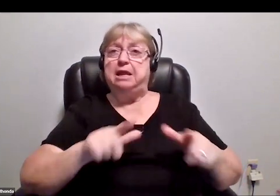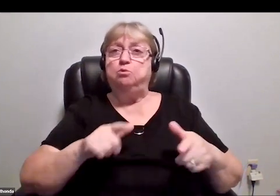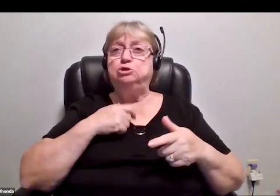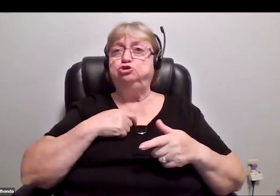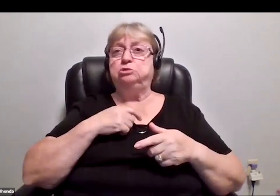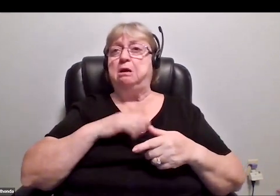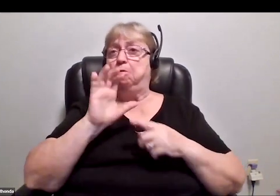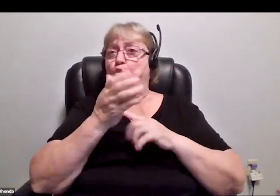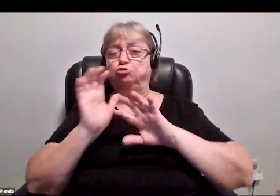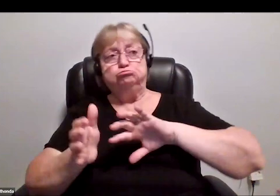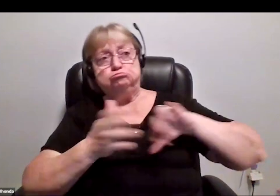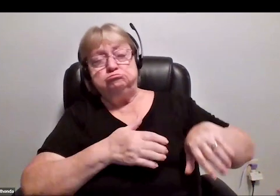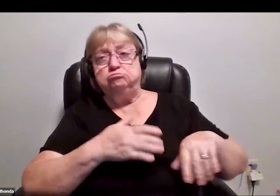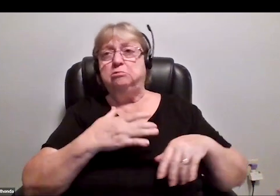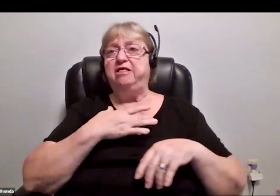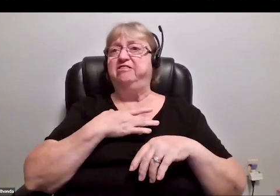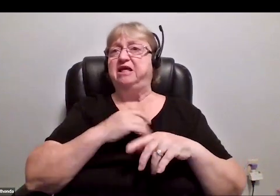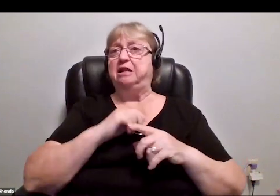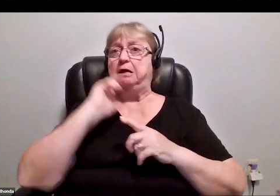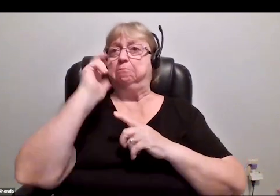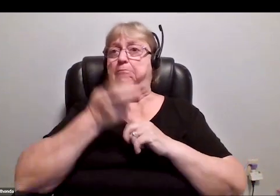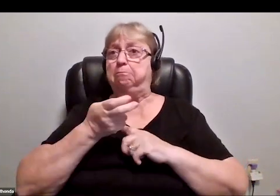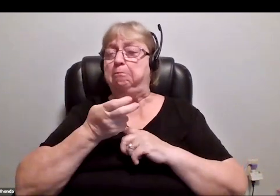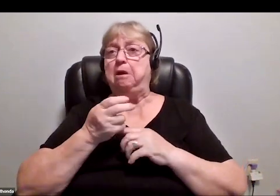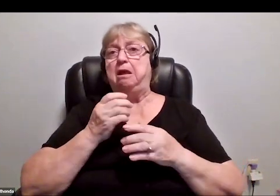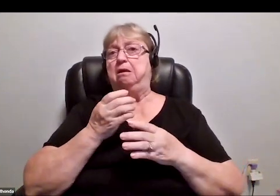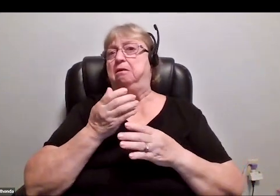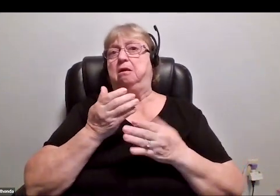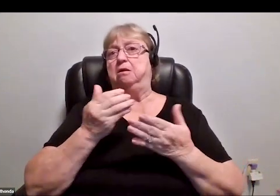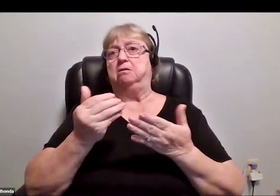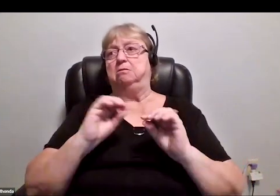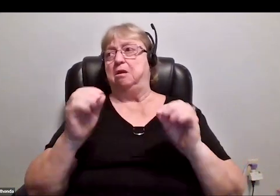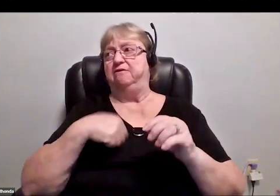They like exoskeletons, which none of us use. They would never consider cyborg those of us